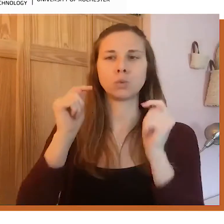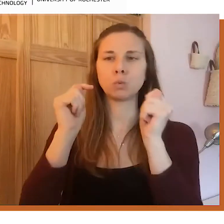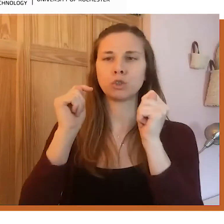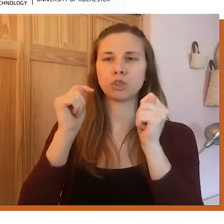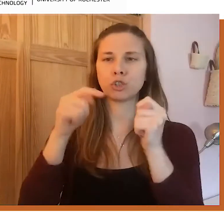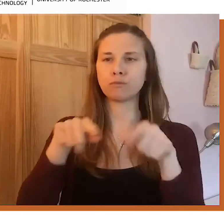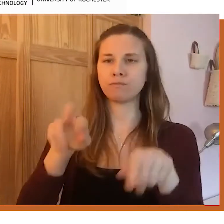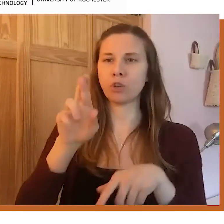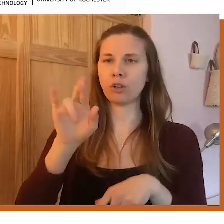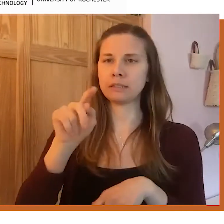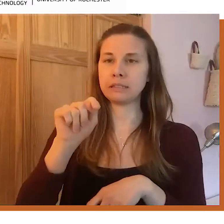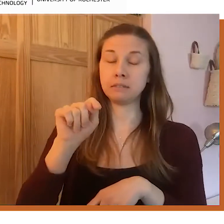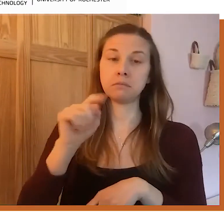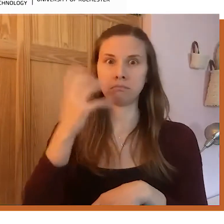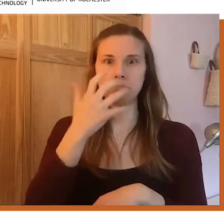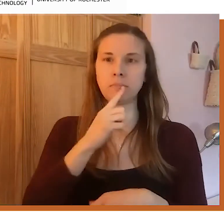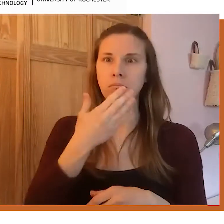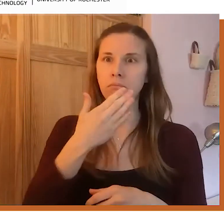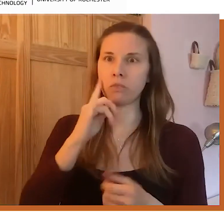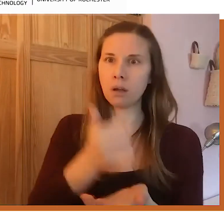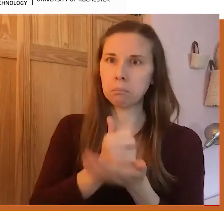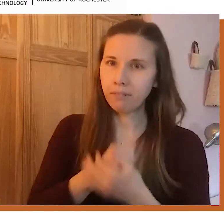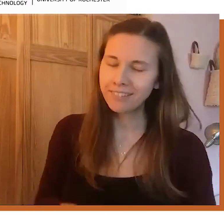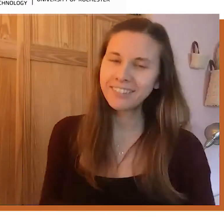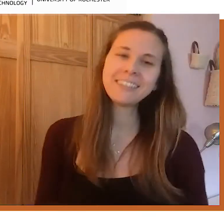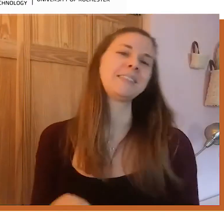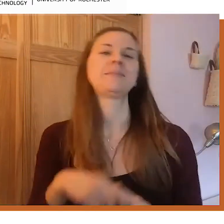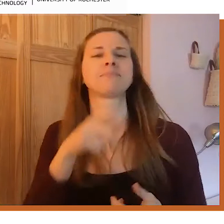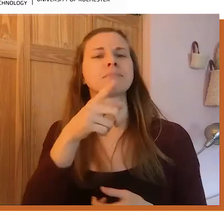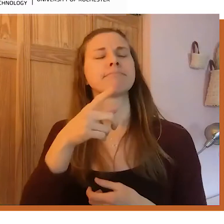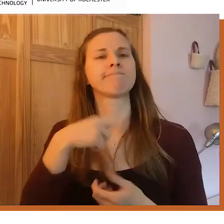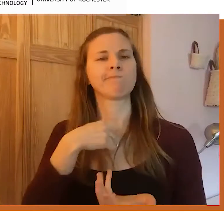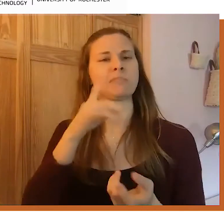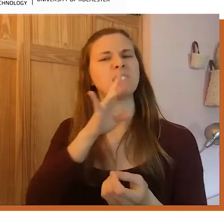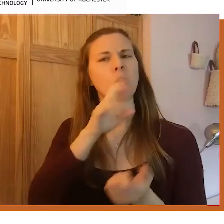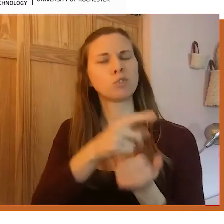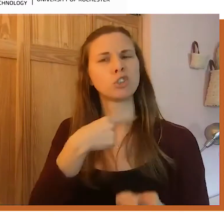she was a tutor that I had at RIT, and thank God for her help.